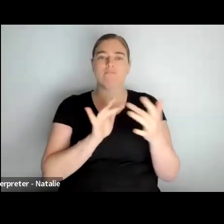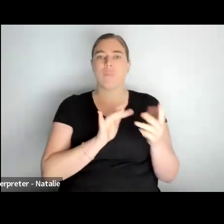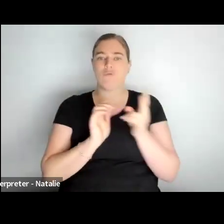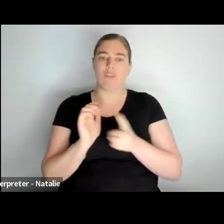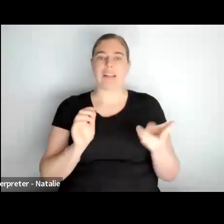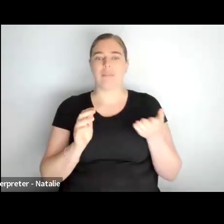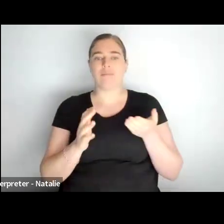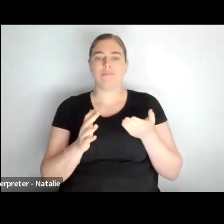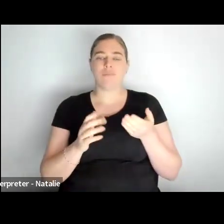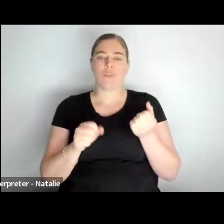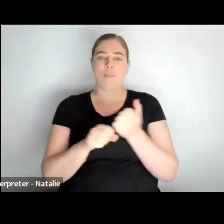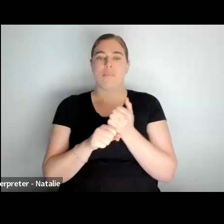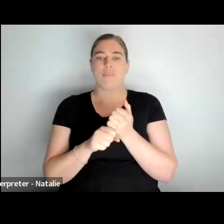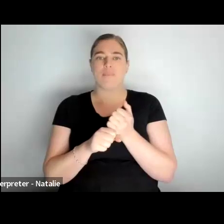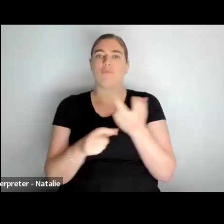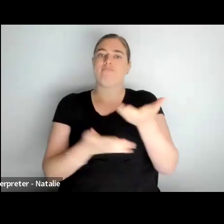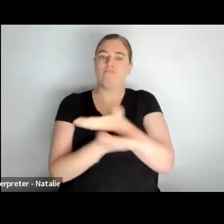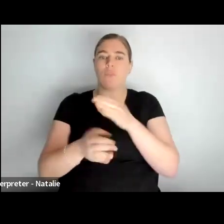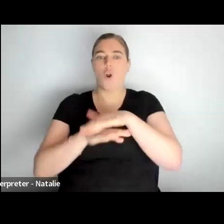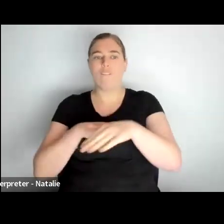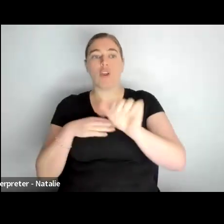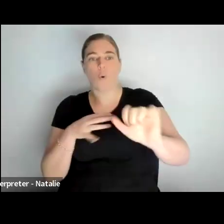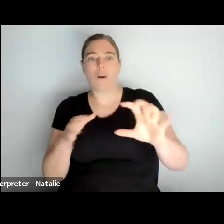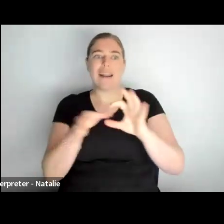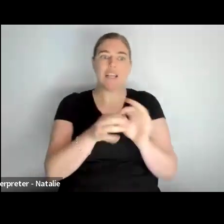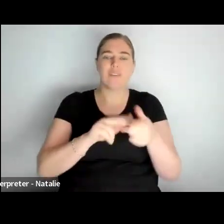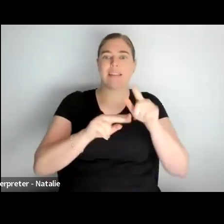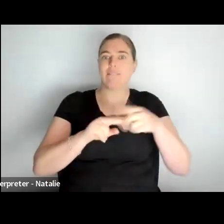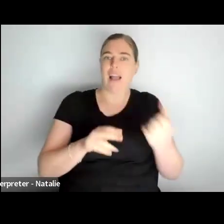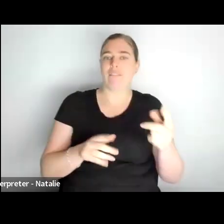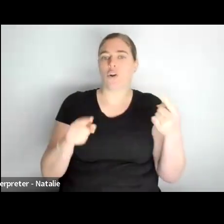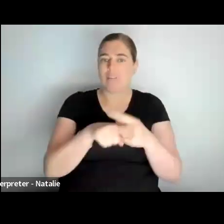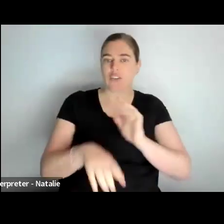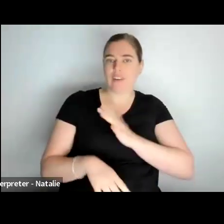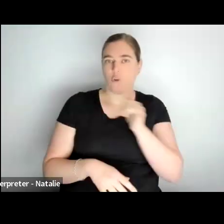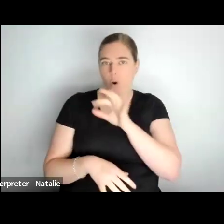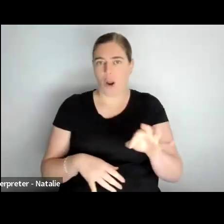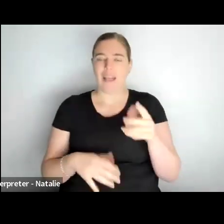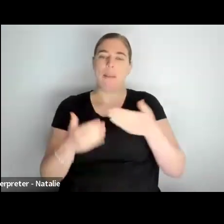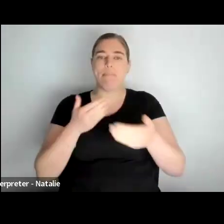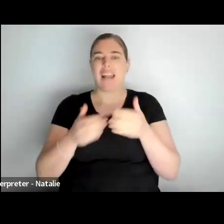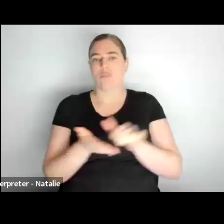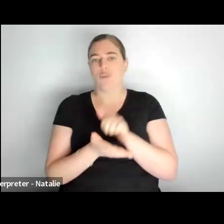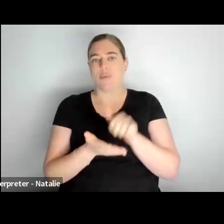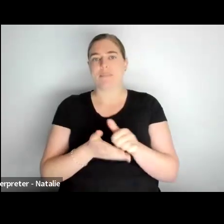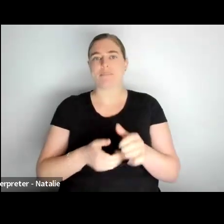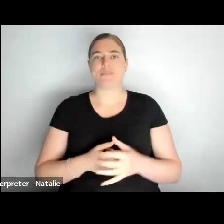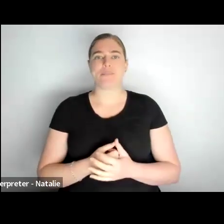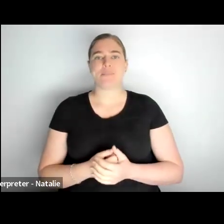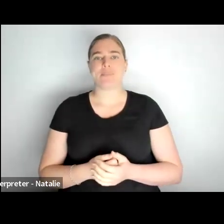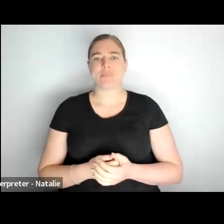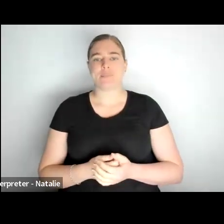a dead - to talk about the connections you identify and to manage them appropriately.